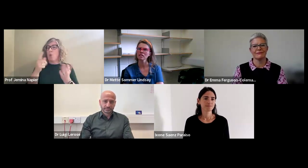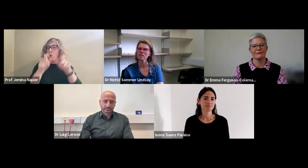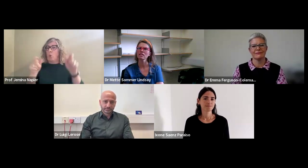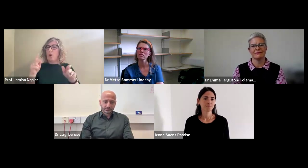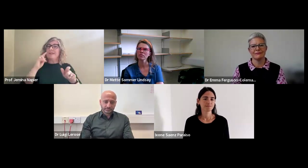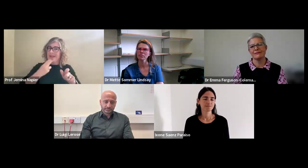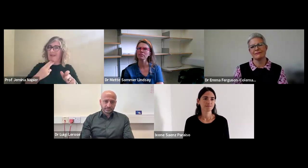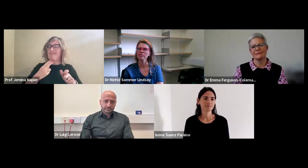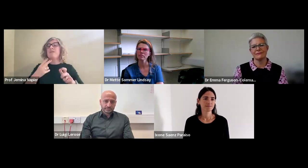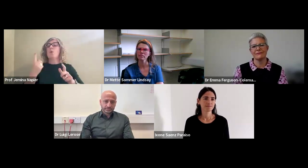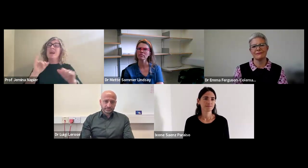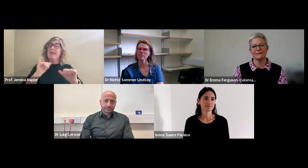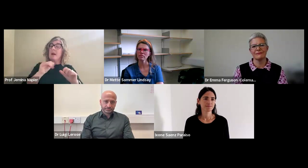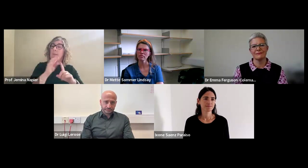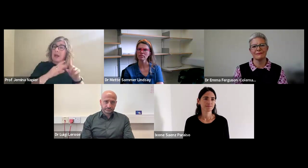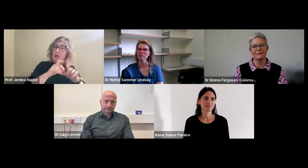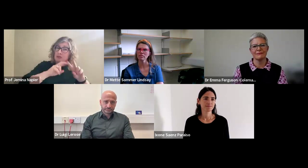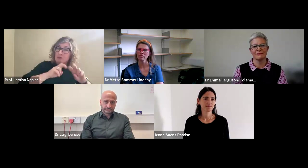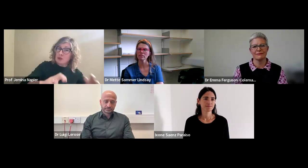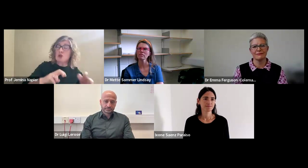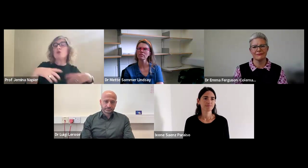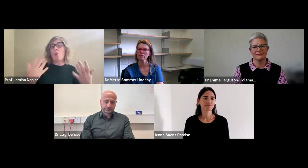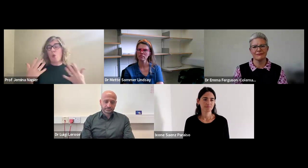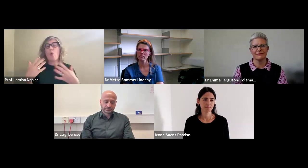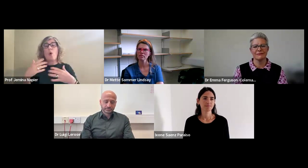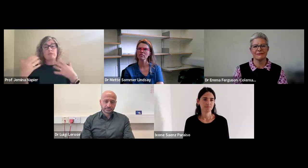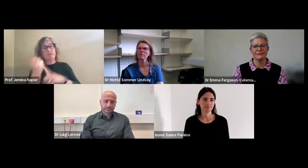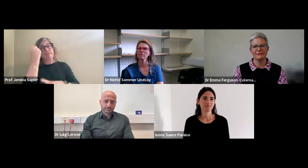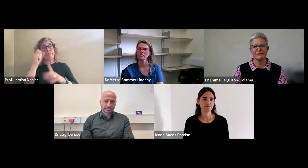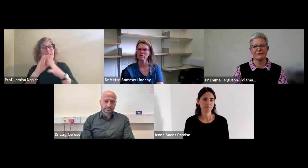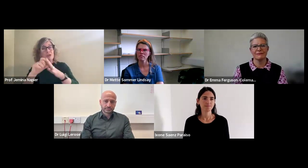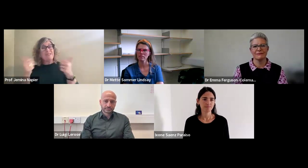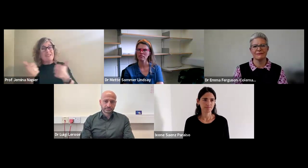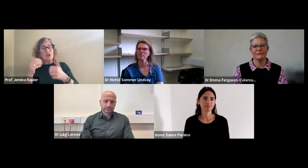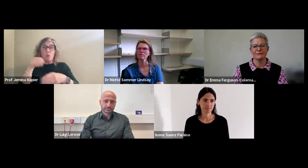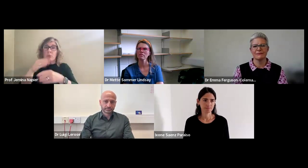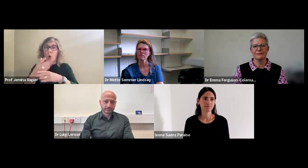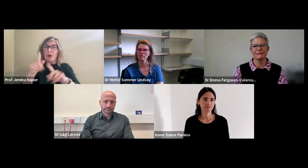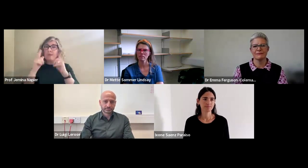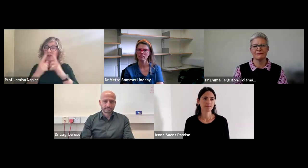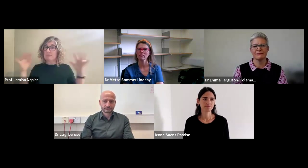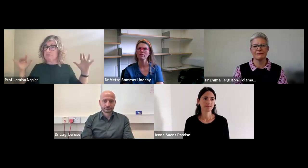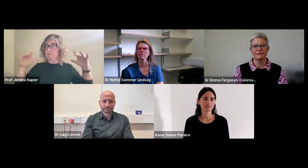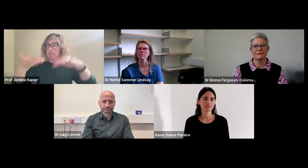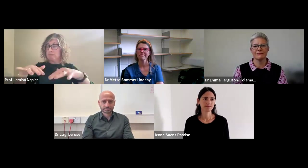international conference it's only for people who are either PhD researchers or are post PhD